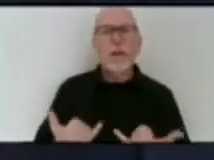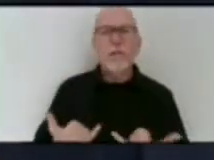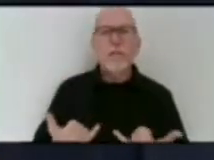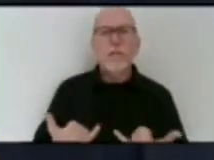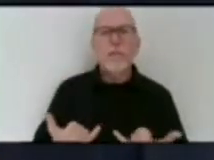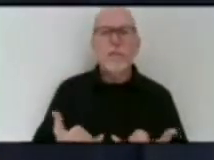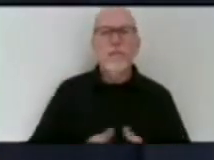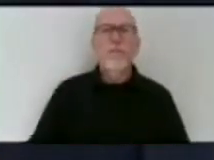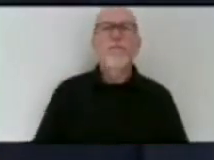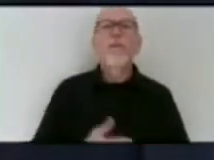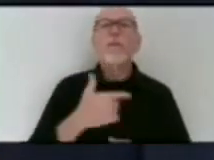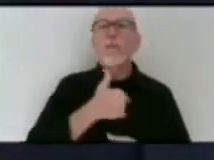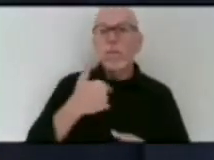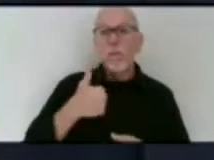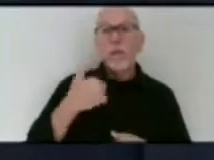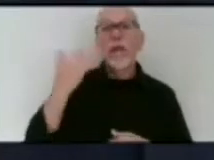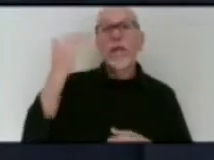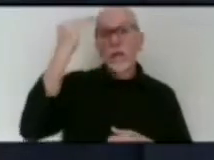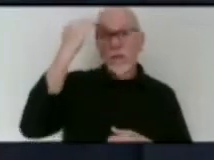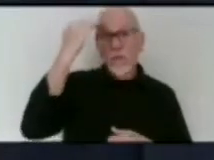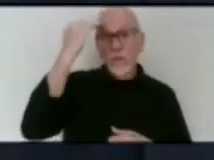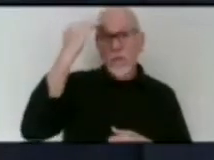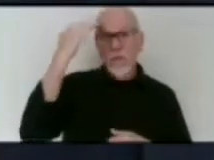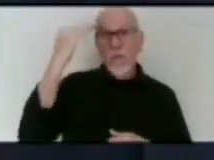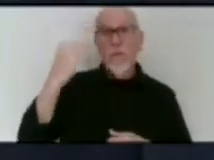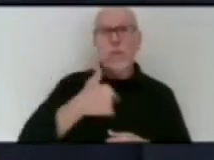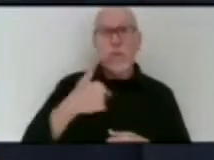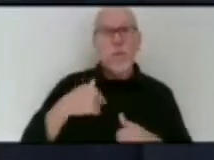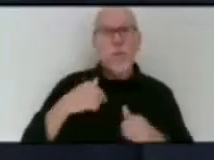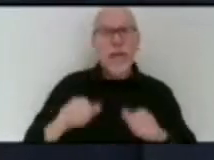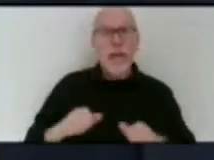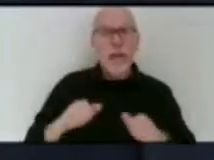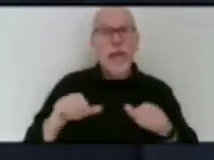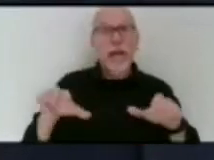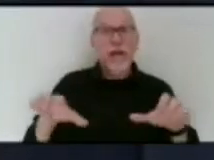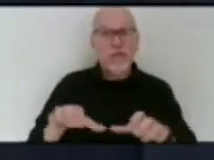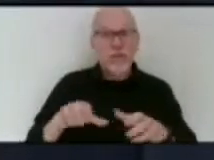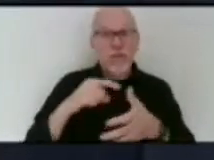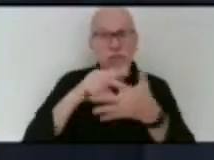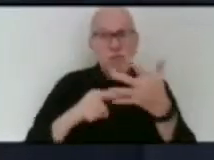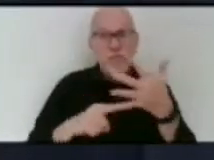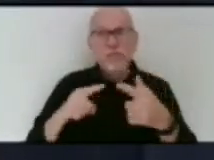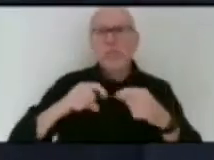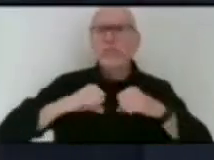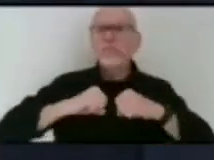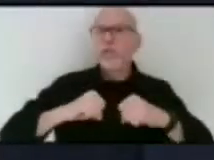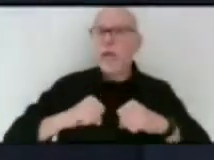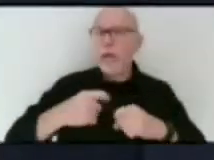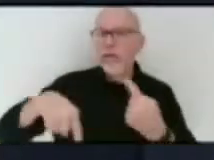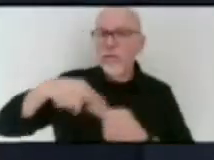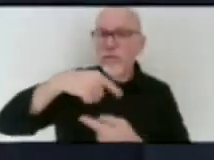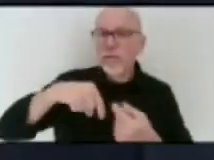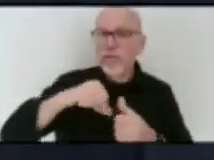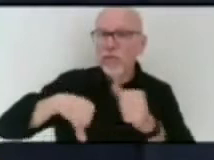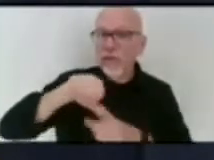and we know what we can do to protect ourselves and one another. As I mentioned,